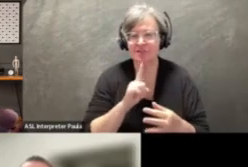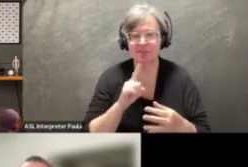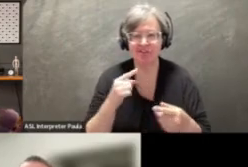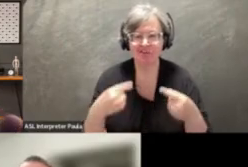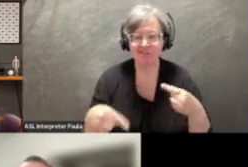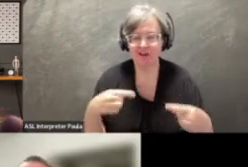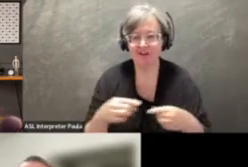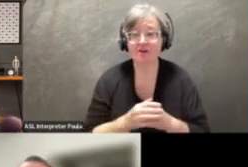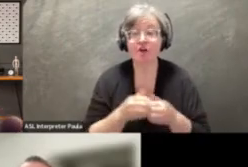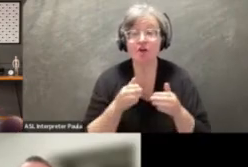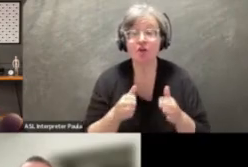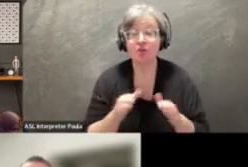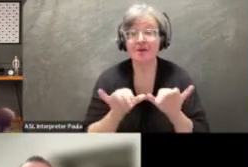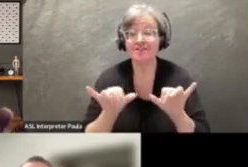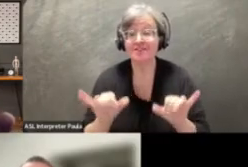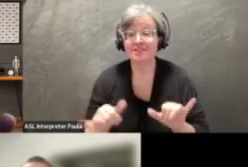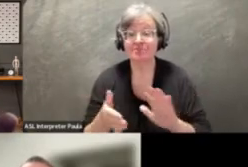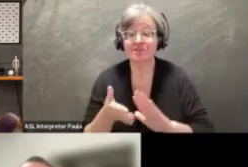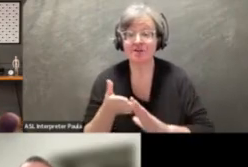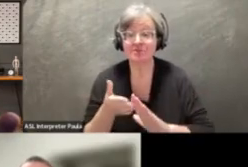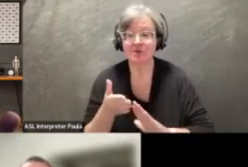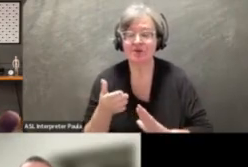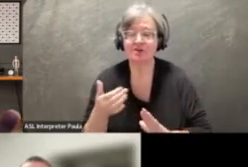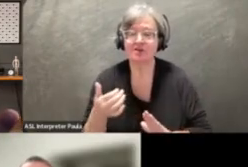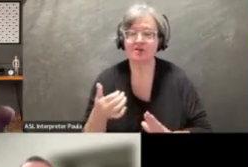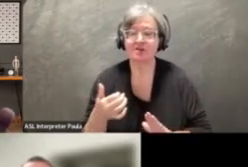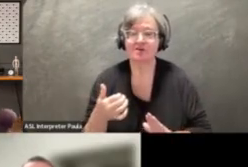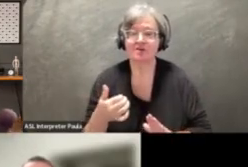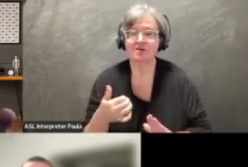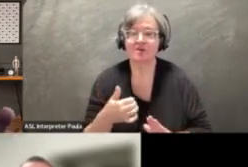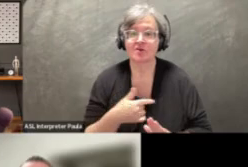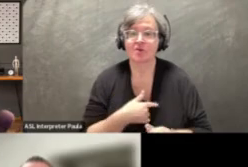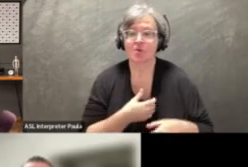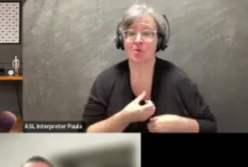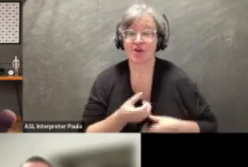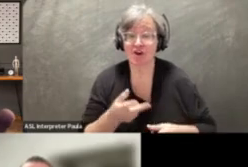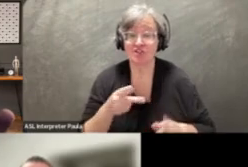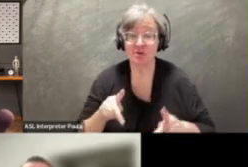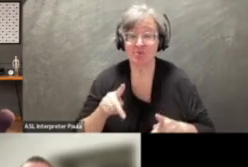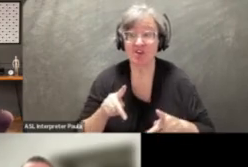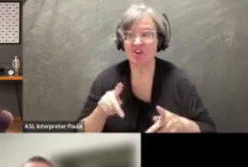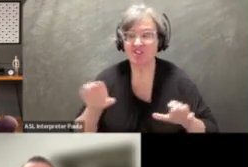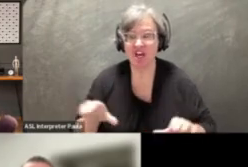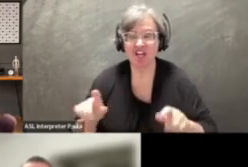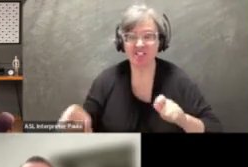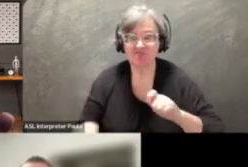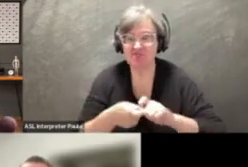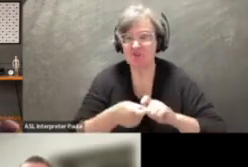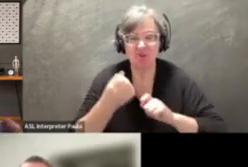operated, we've caused people to act in a retaliatory way or a defiant way to really make